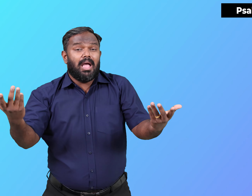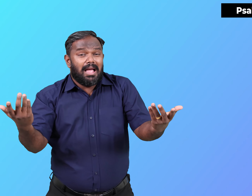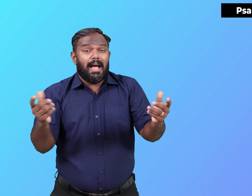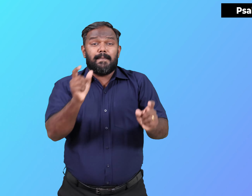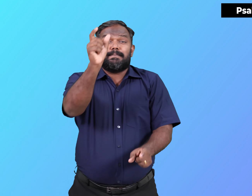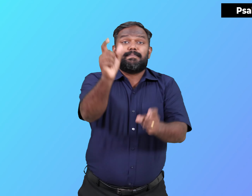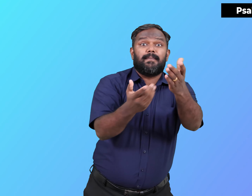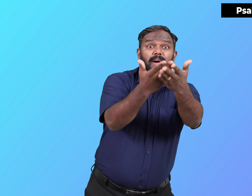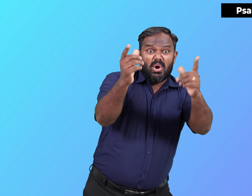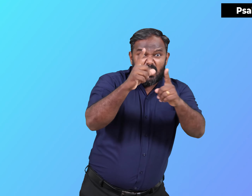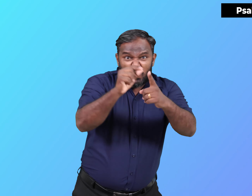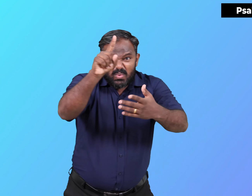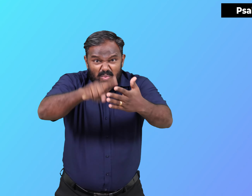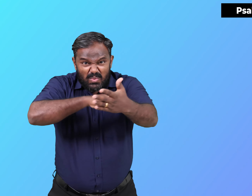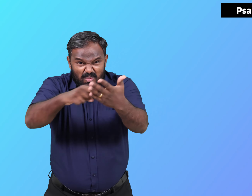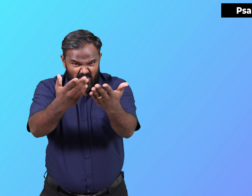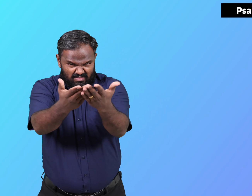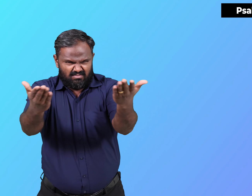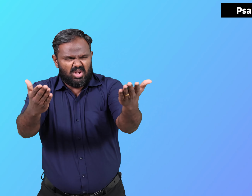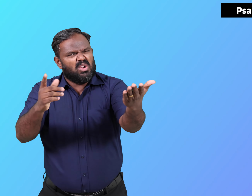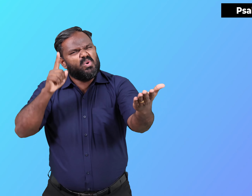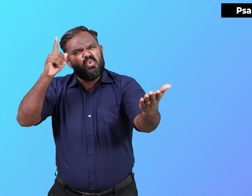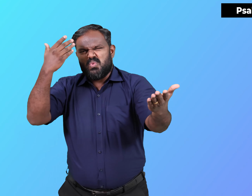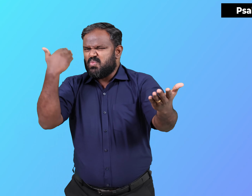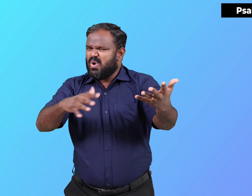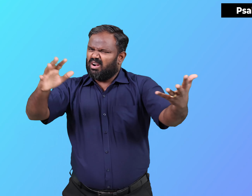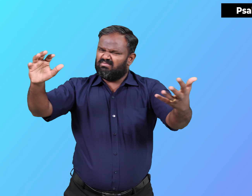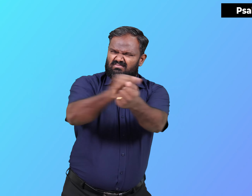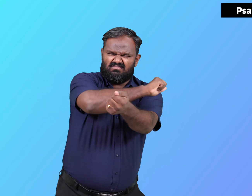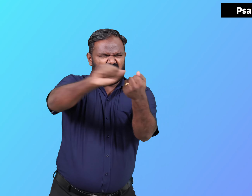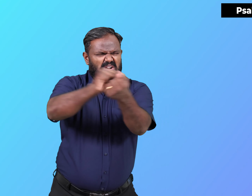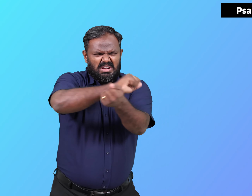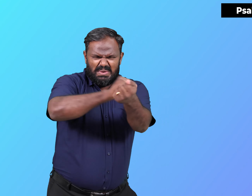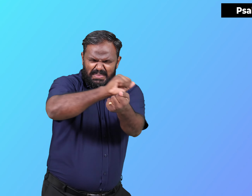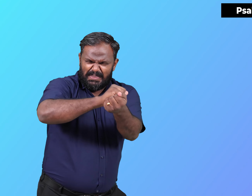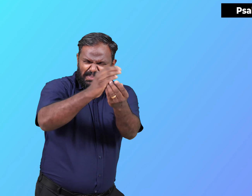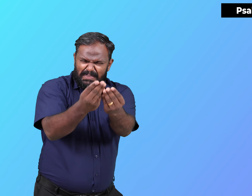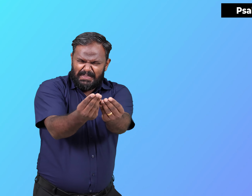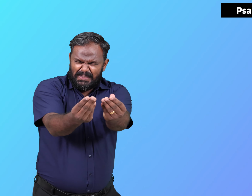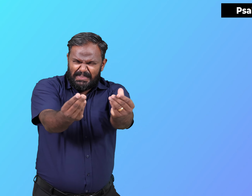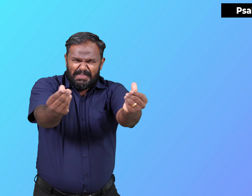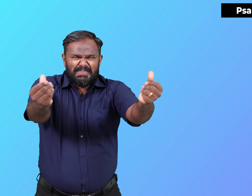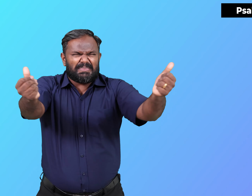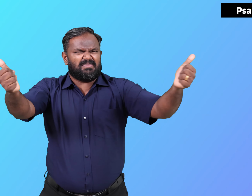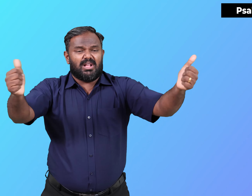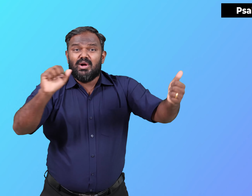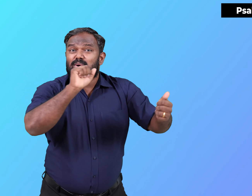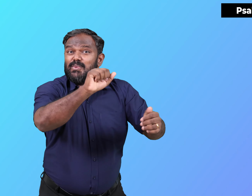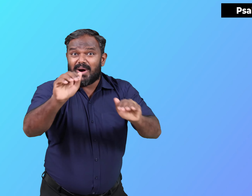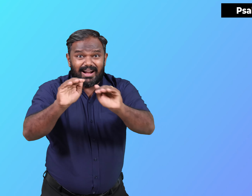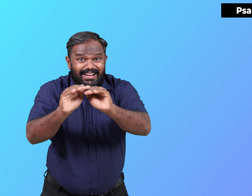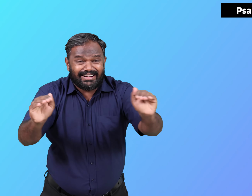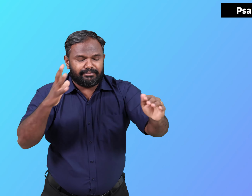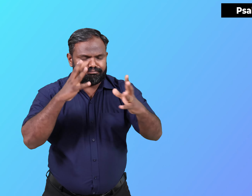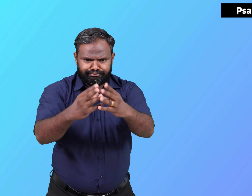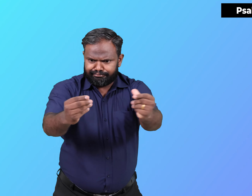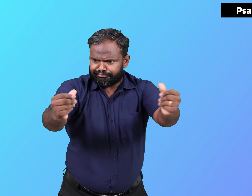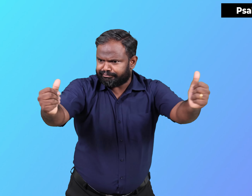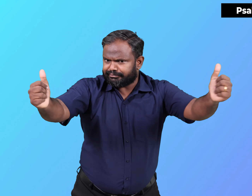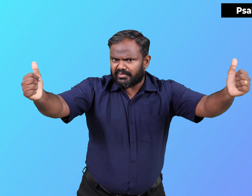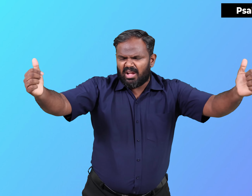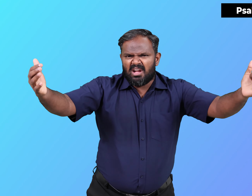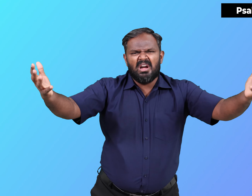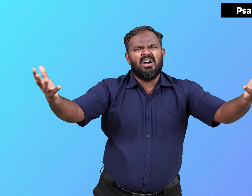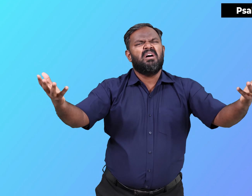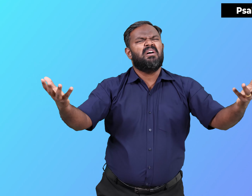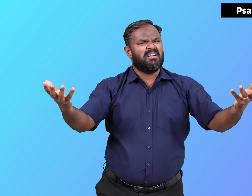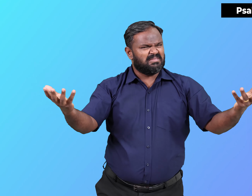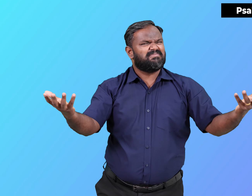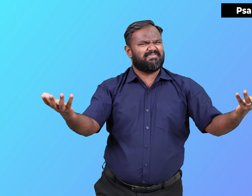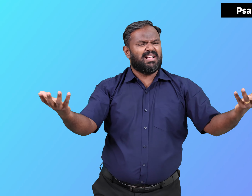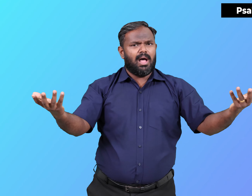He will always protect them, but he will destroy the families of the wicked.